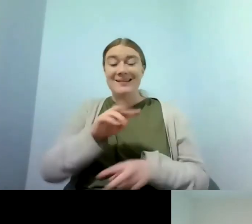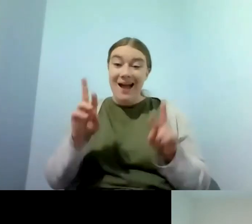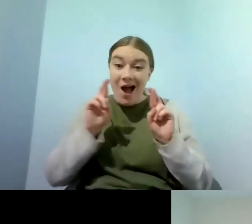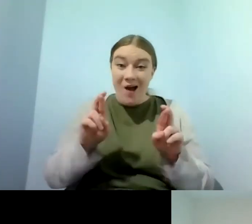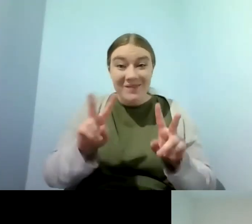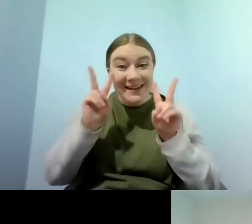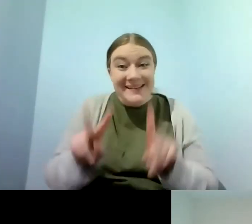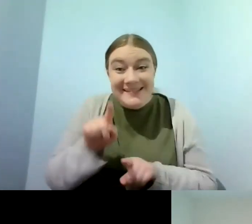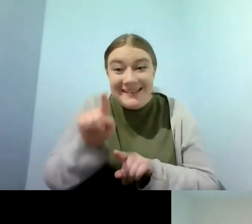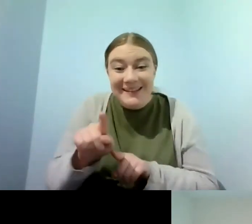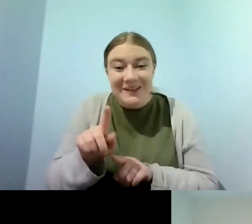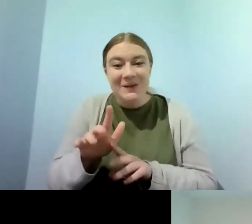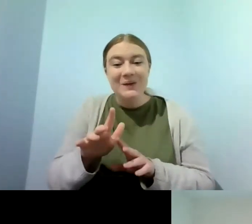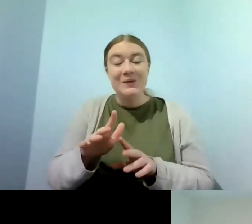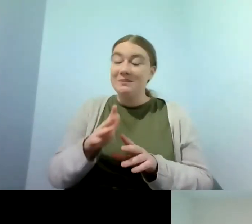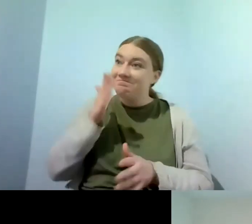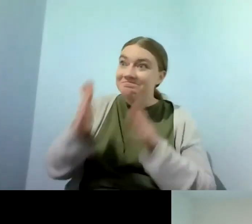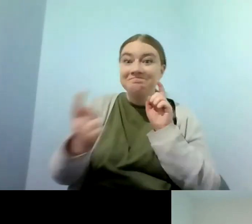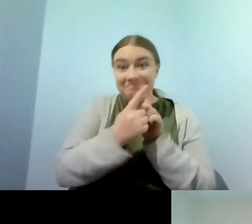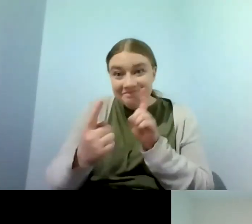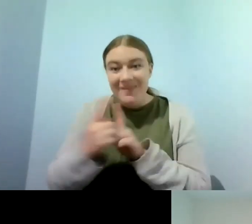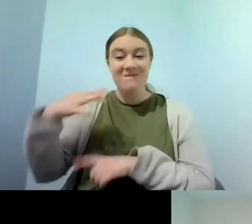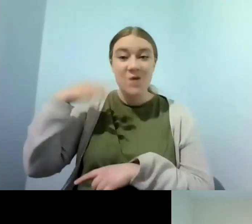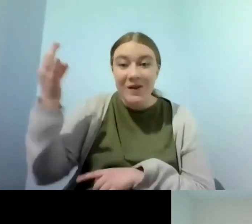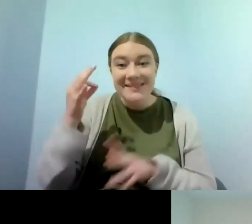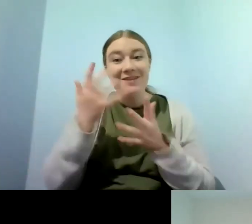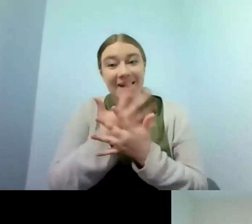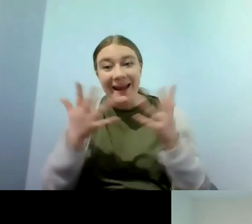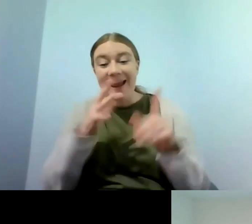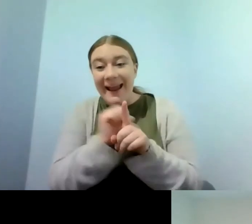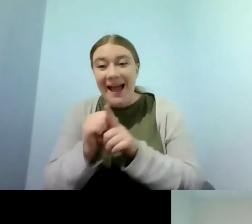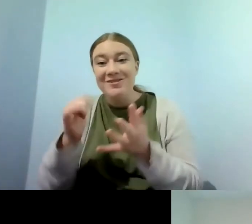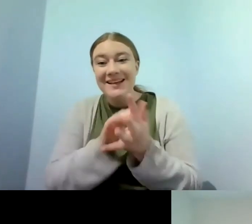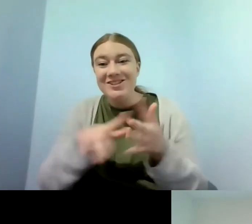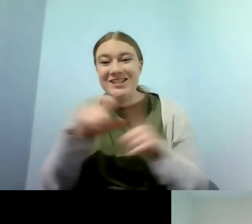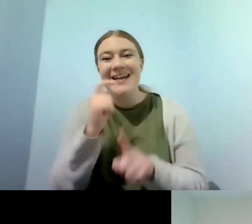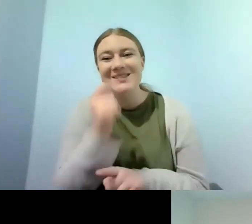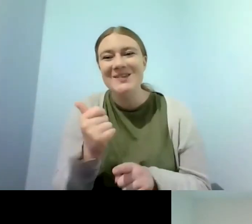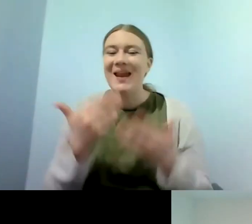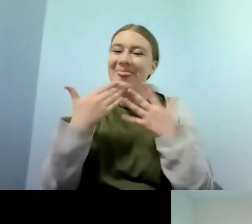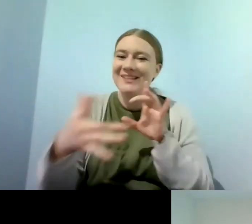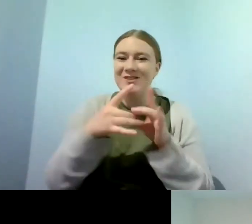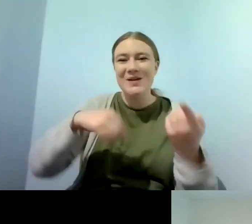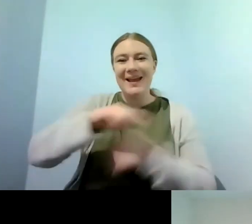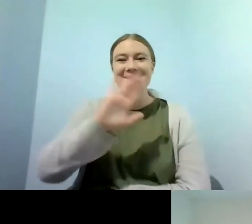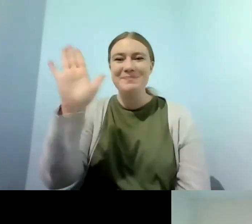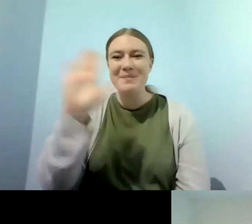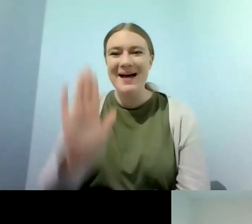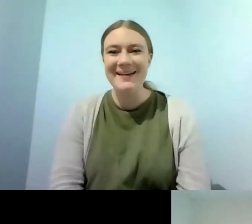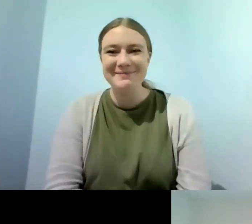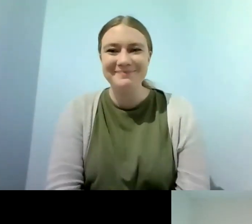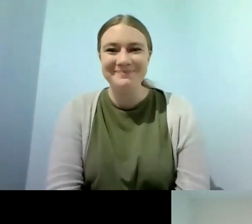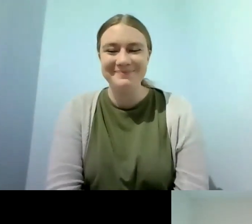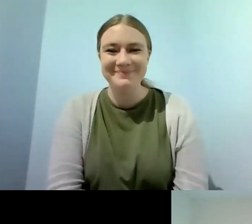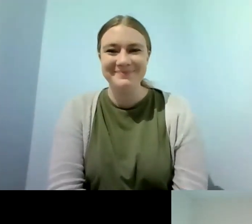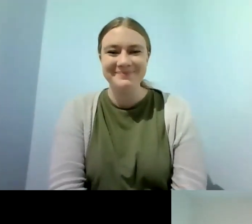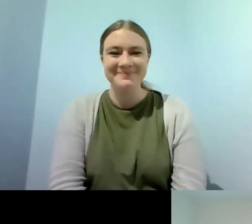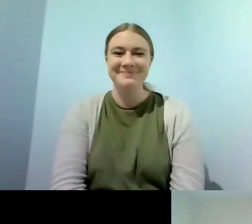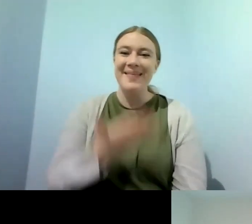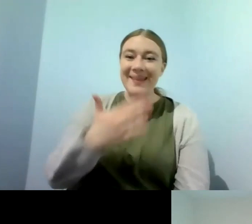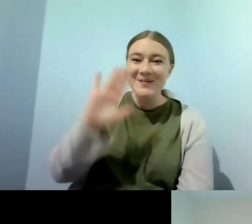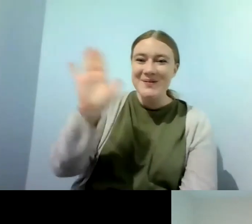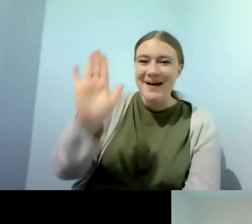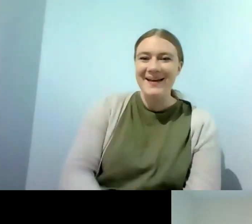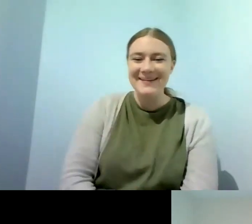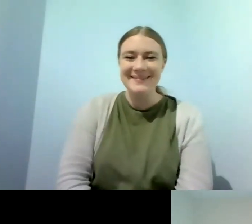out volunteering counting shad by the river very soon thanks for joining us bye-bye thank you bye